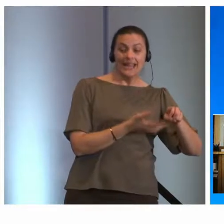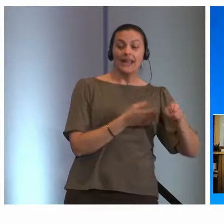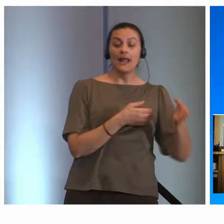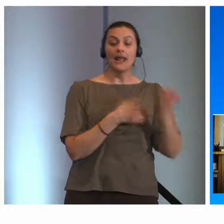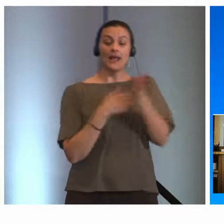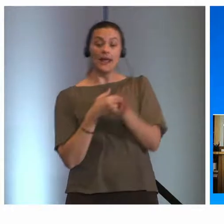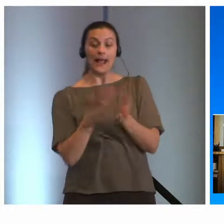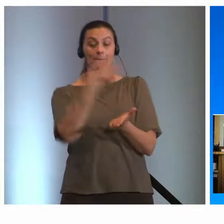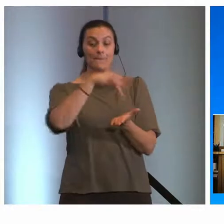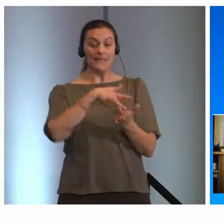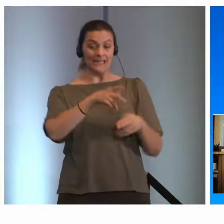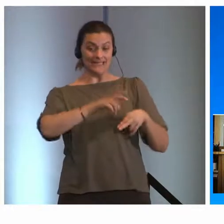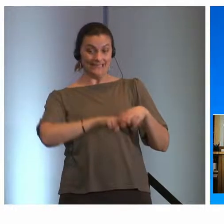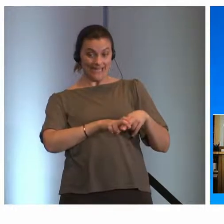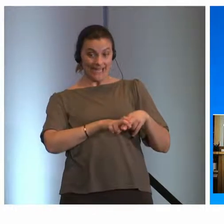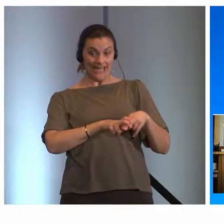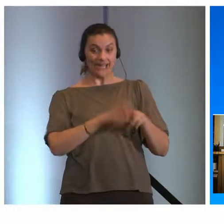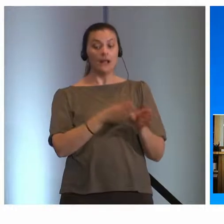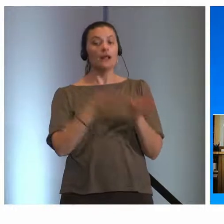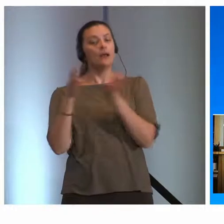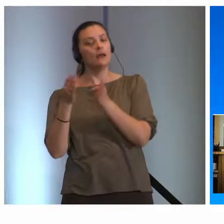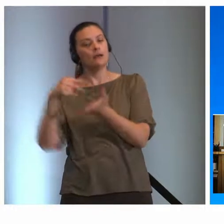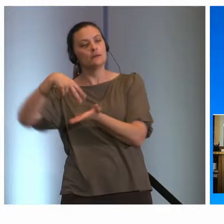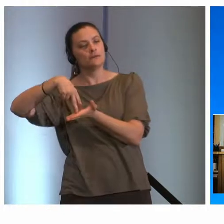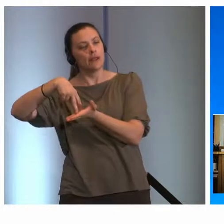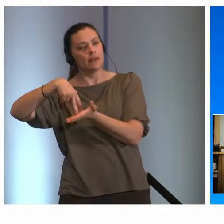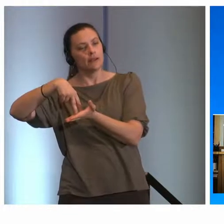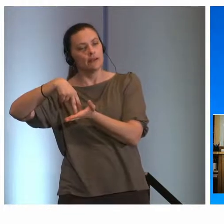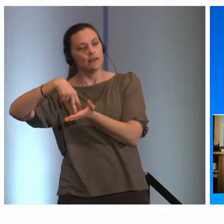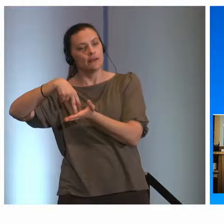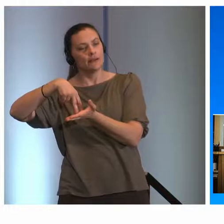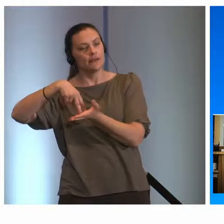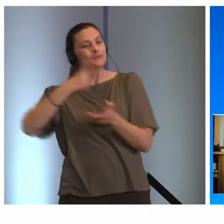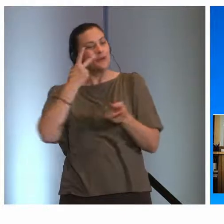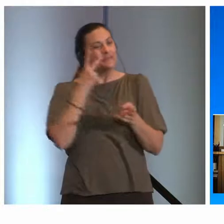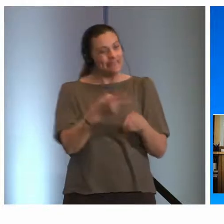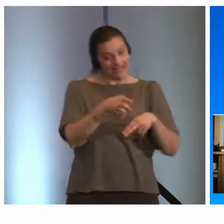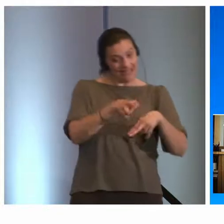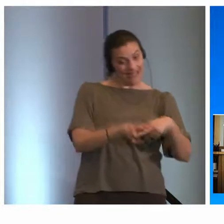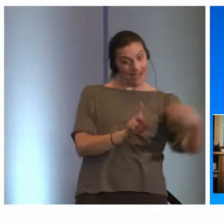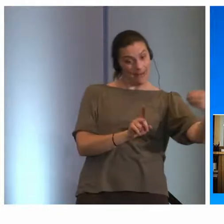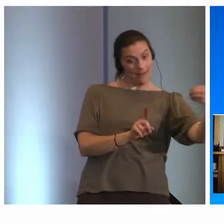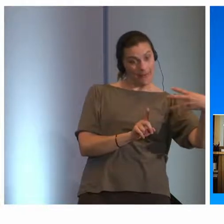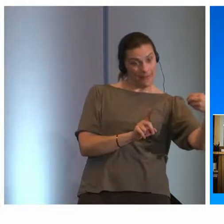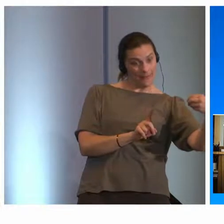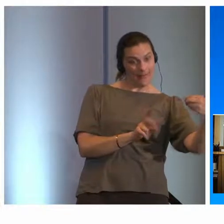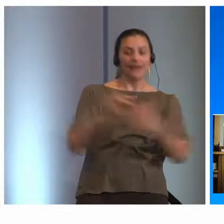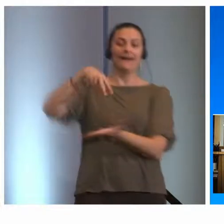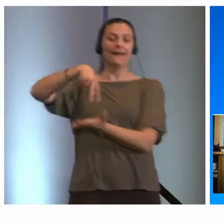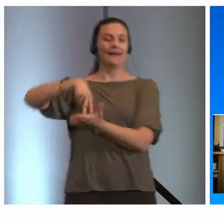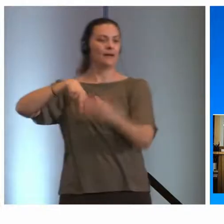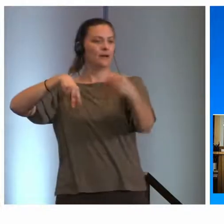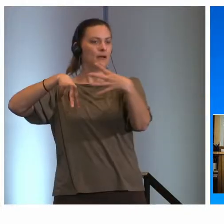is standing and then sitting at the table. And then we also see the woman who is in the middle in the